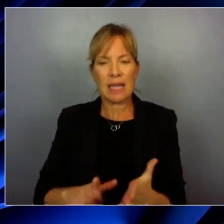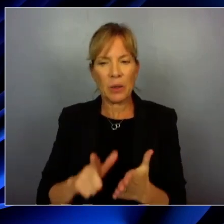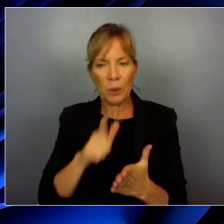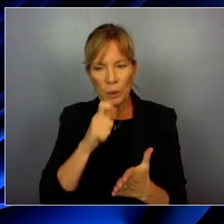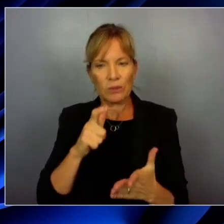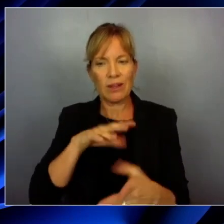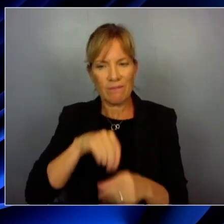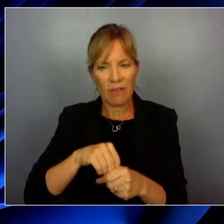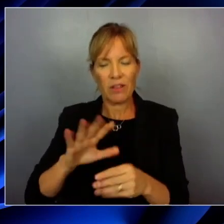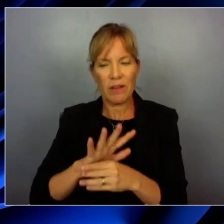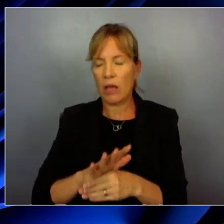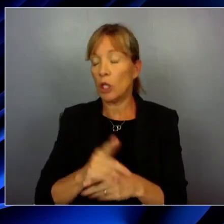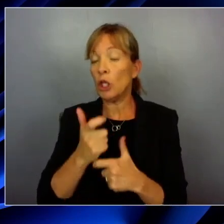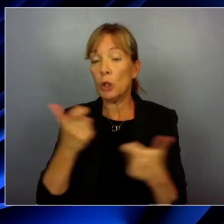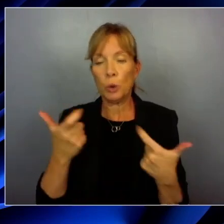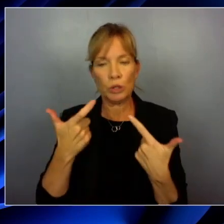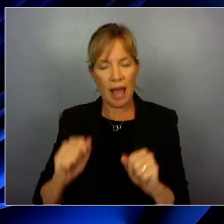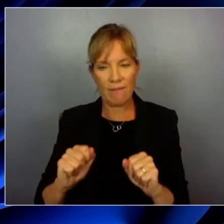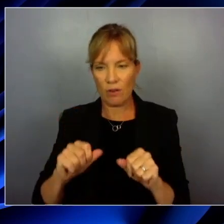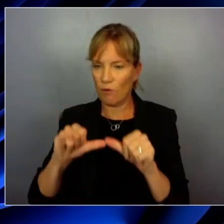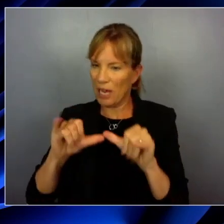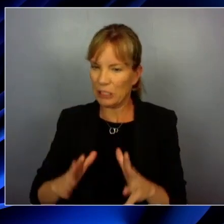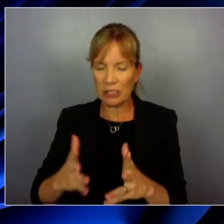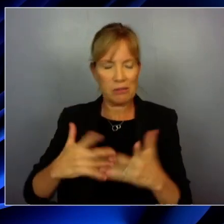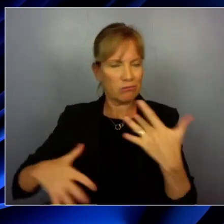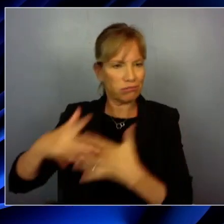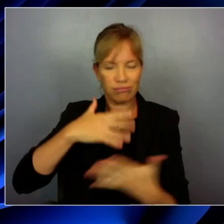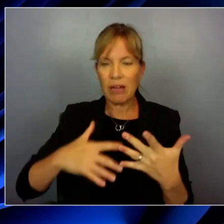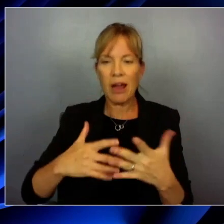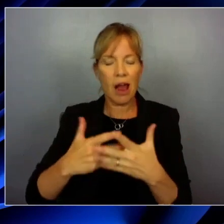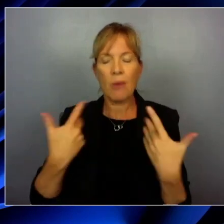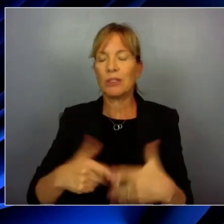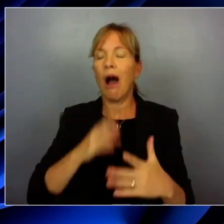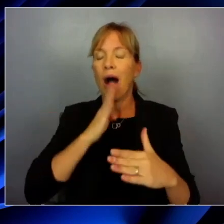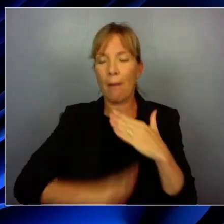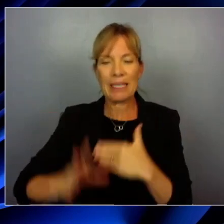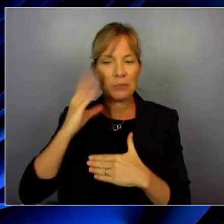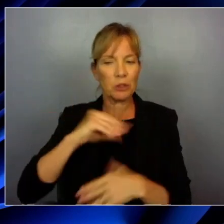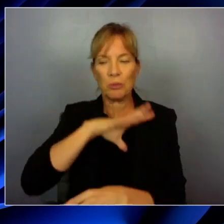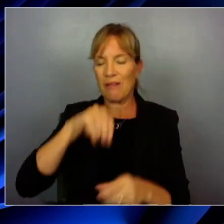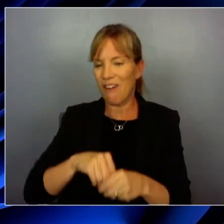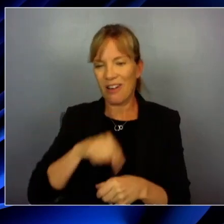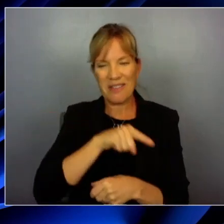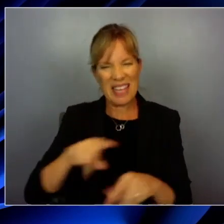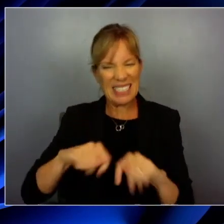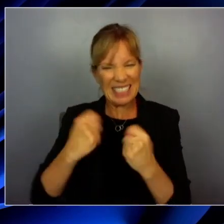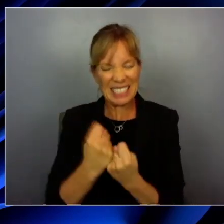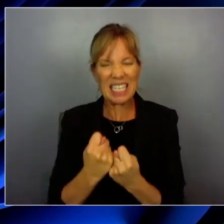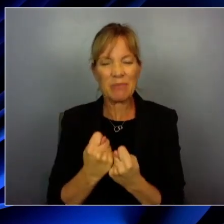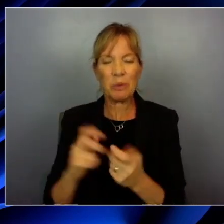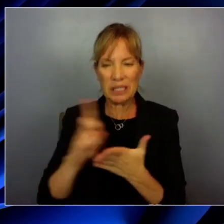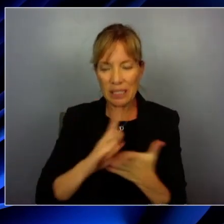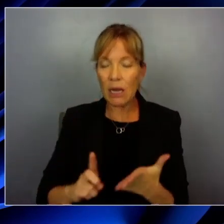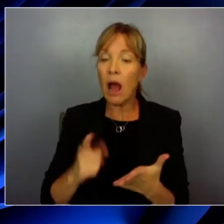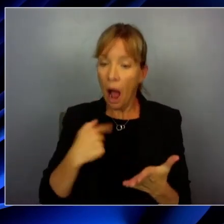effort and engineering. It was a just humbling experience to be part of this. But you know not only we made some changes with vision but Hector